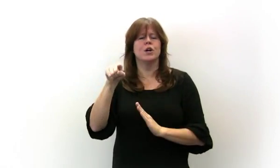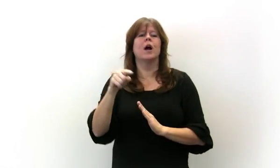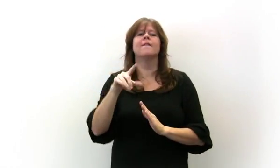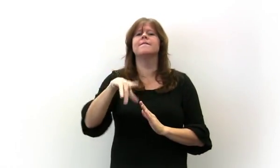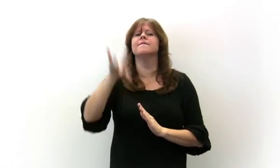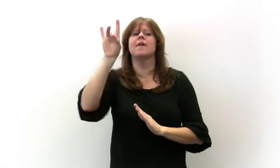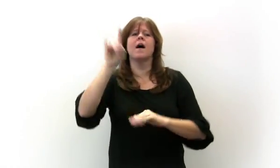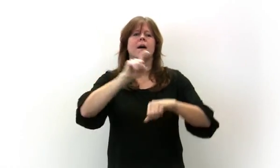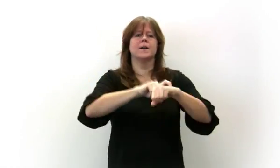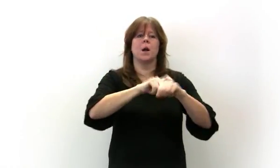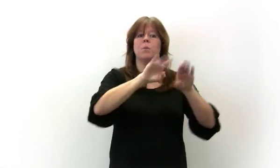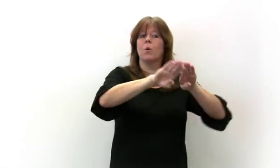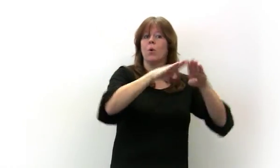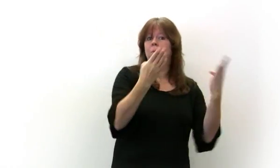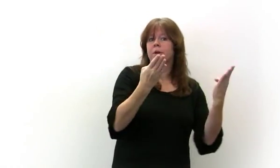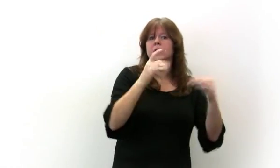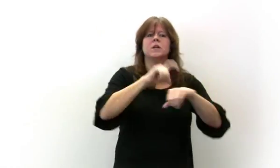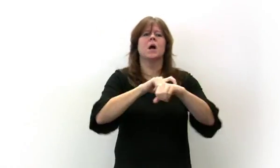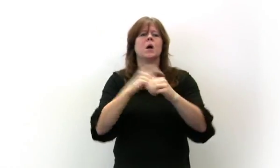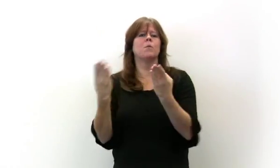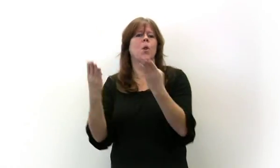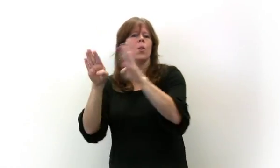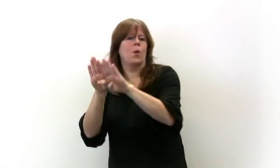when it opens and closes.